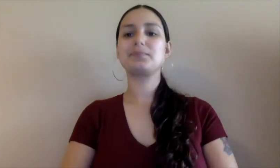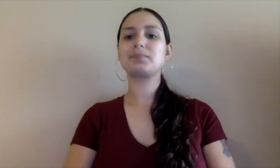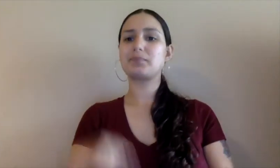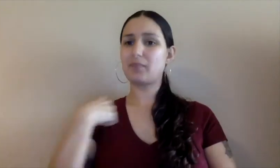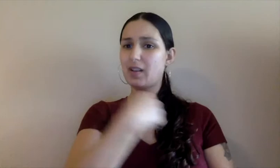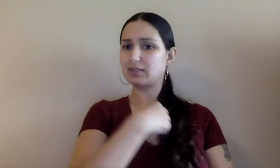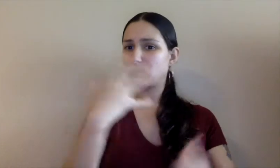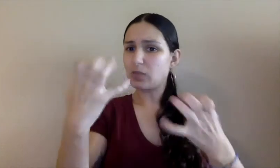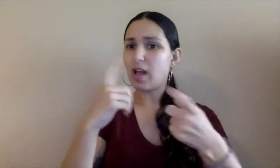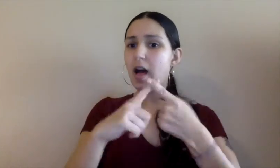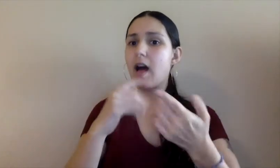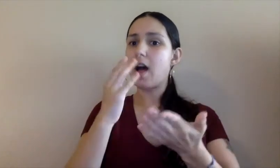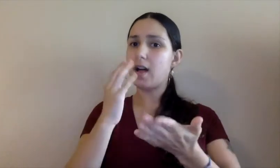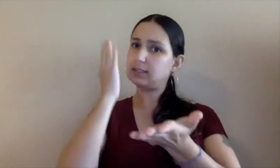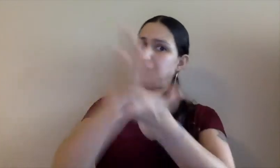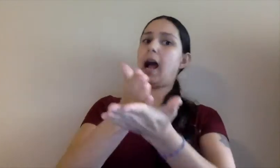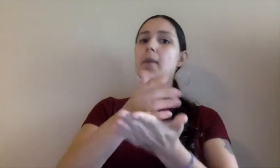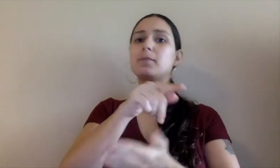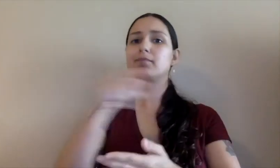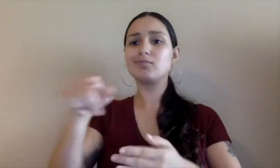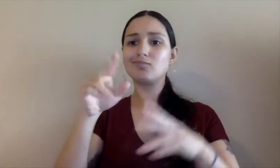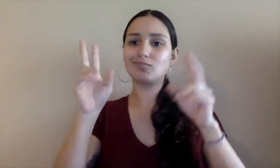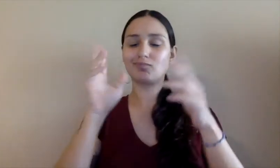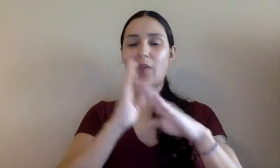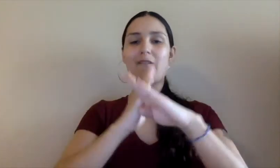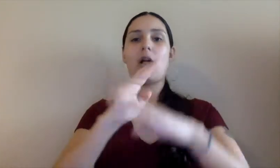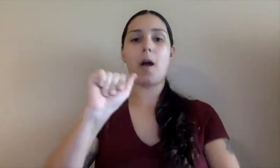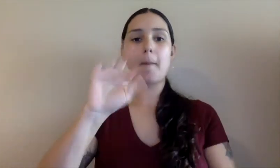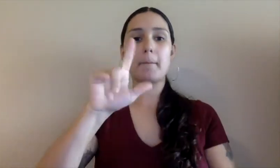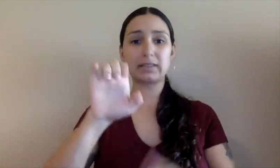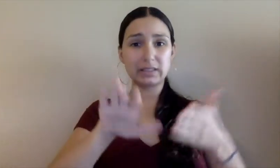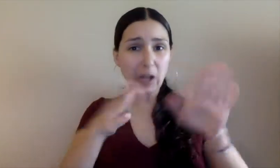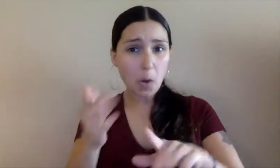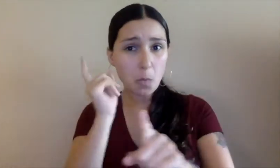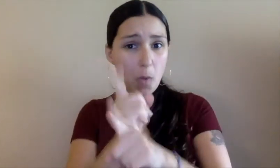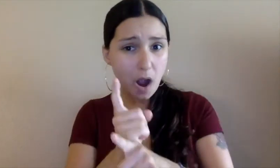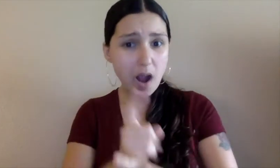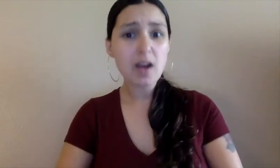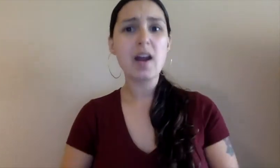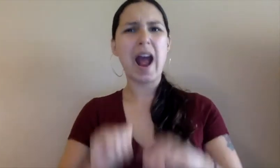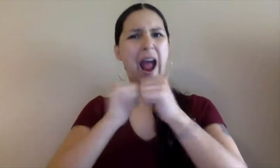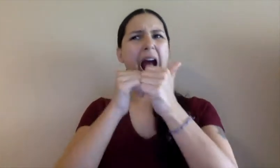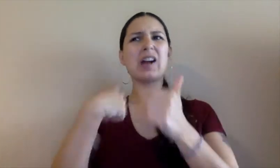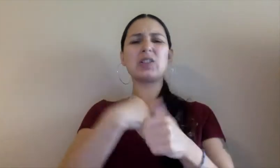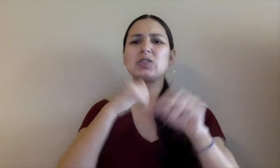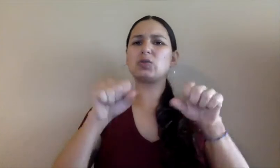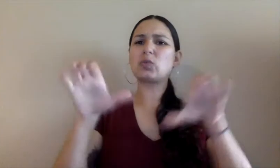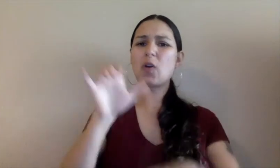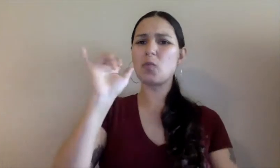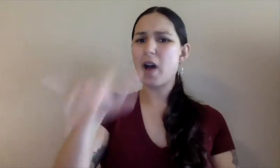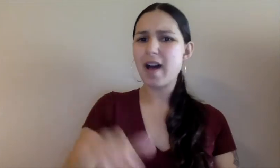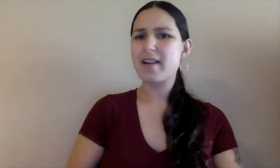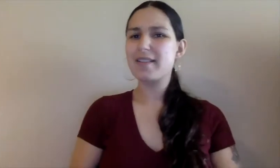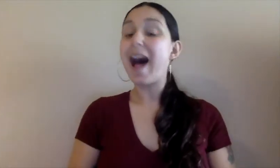We want to stop these preventable deaths. How can we do that?